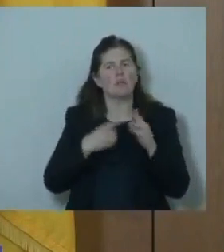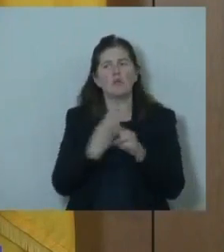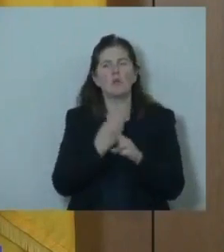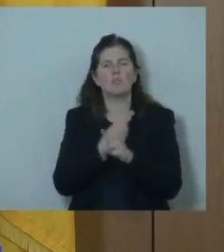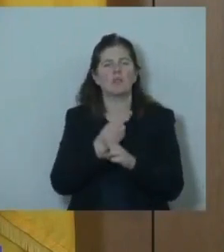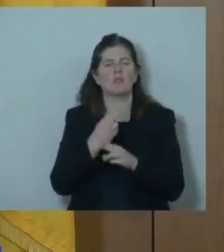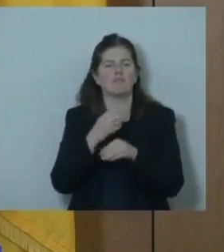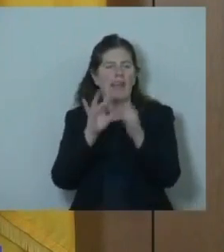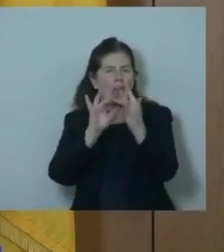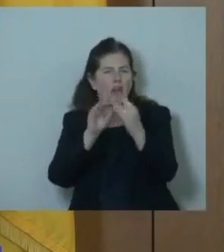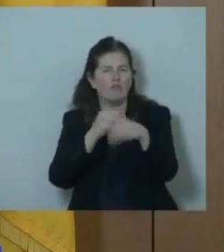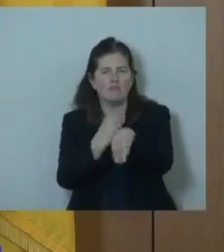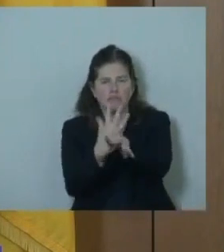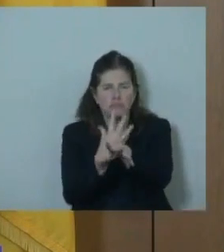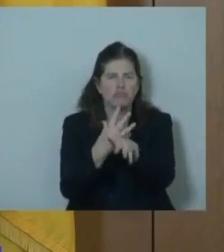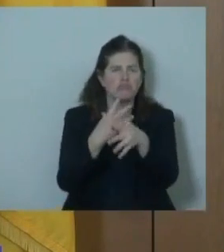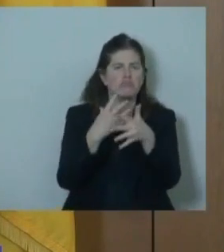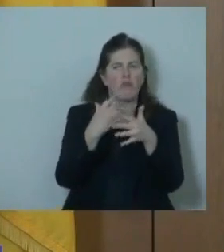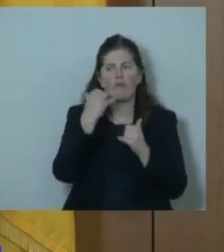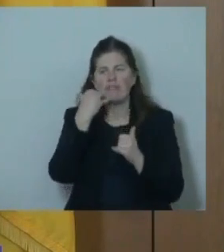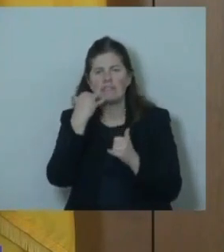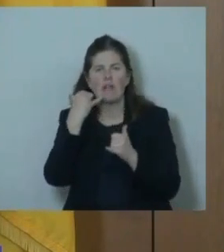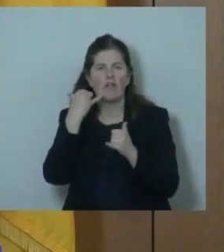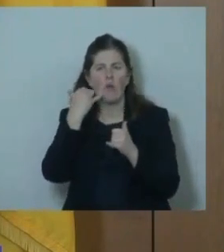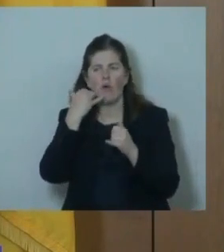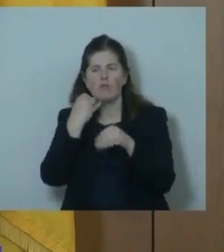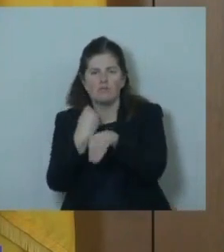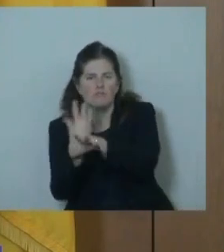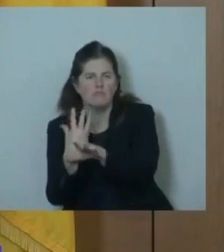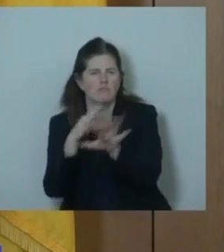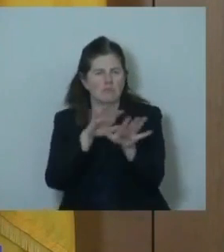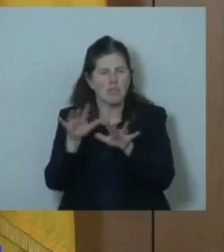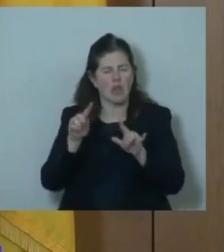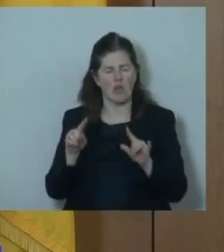WE WILL FIGURE OUT THE RIGHT ISOLATION AND SELF-QUARANTINING.